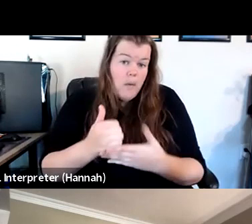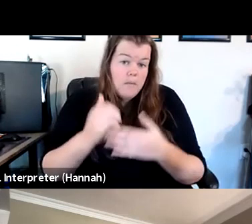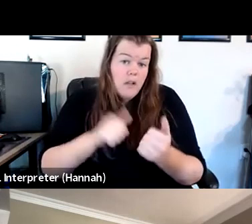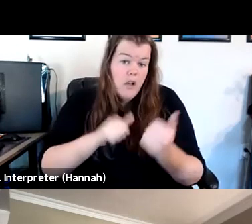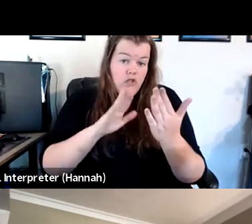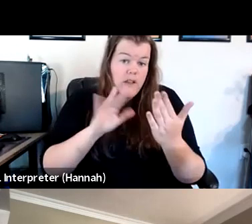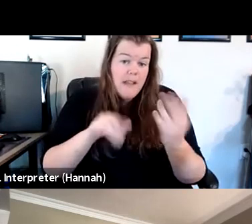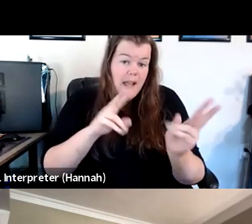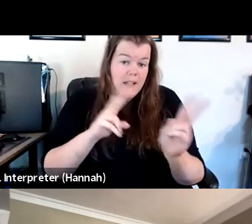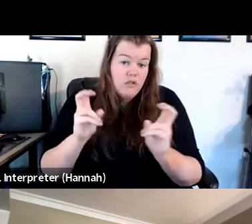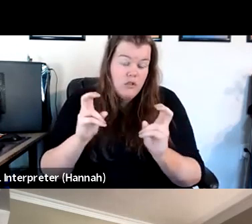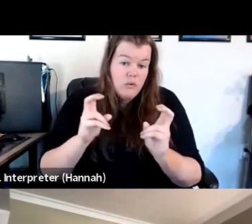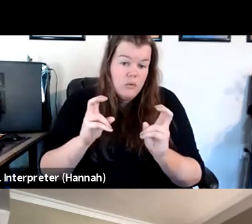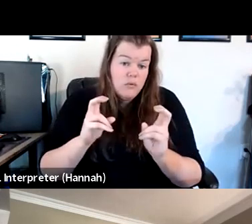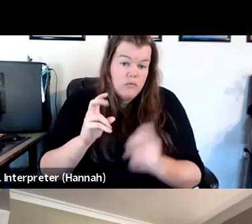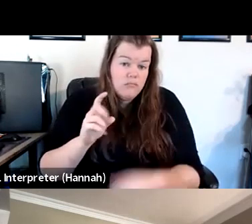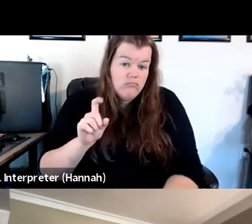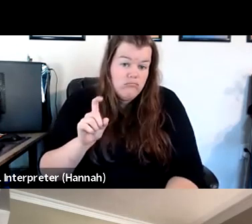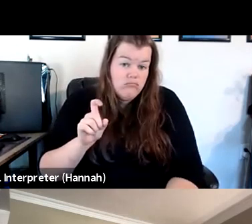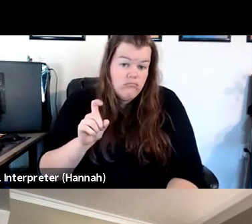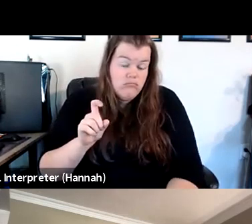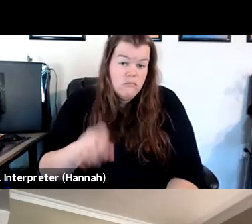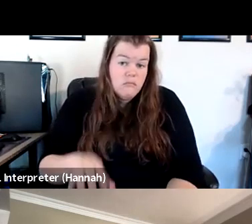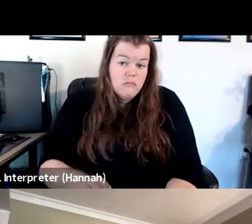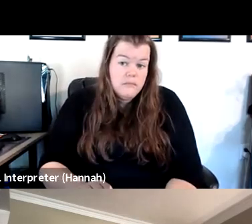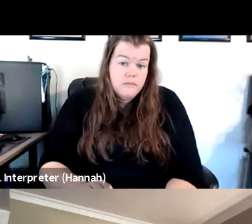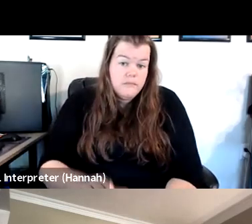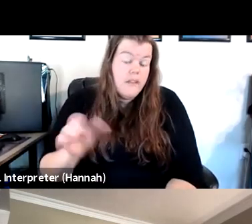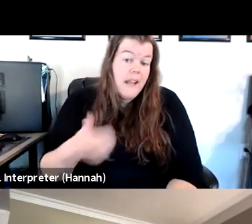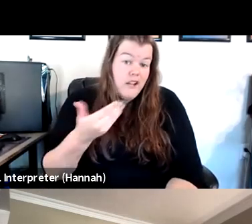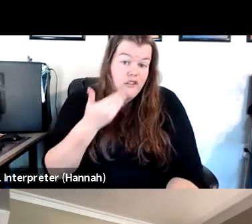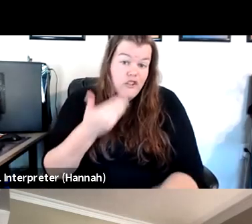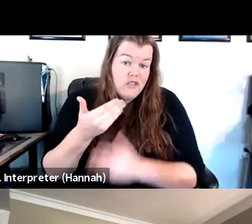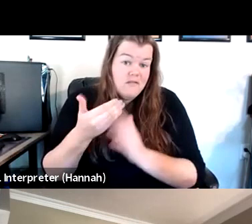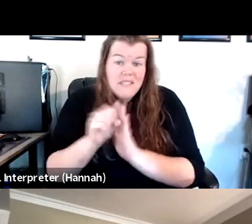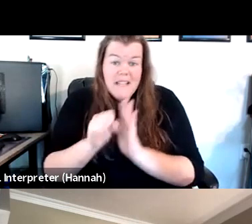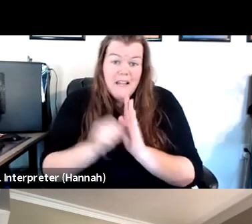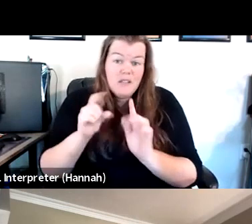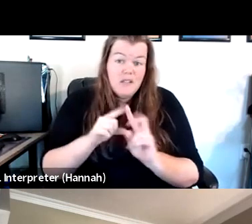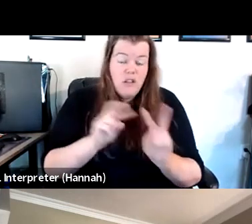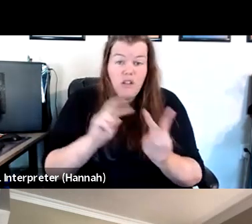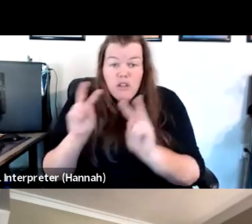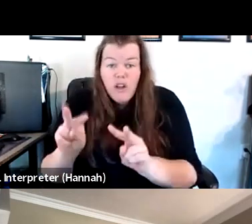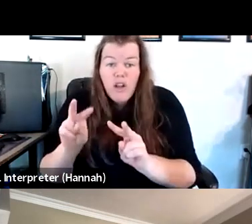you know around that area any good states that to look to that are doing that well